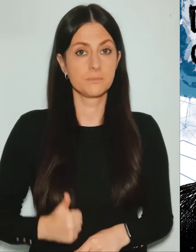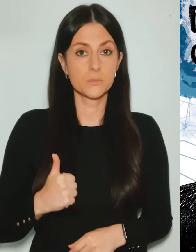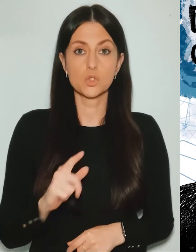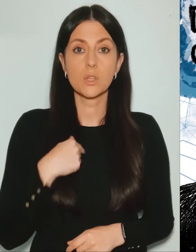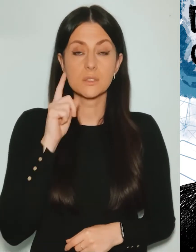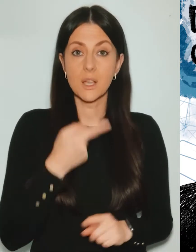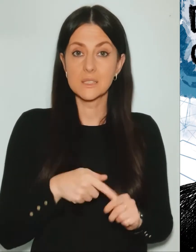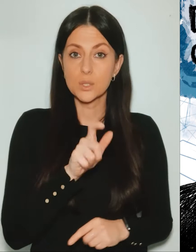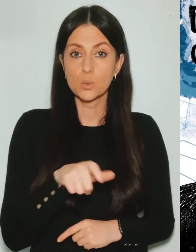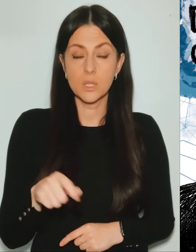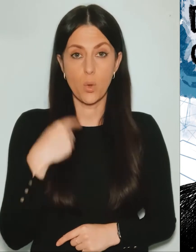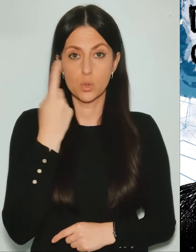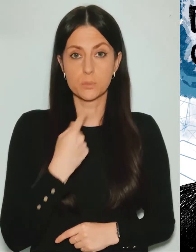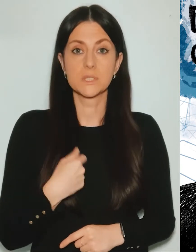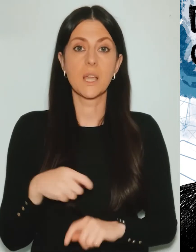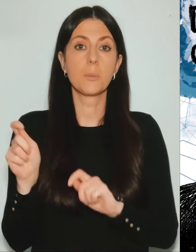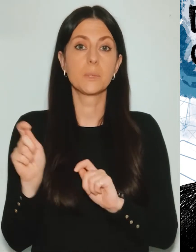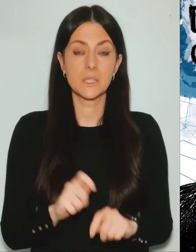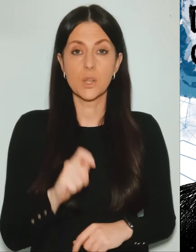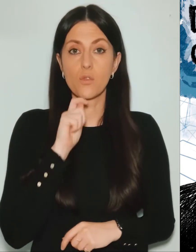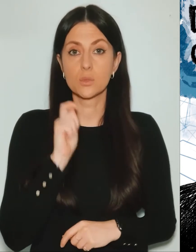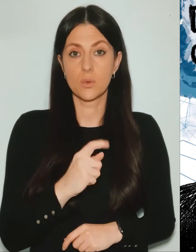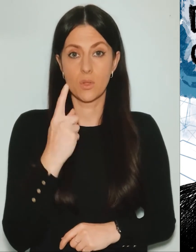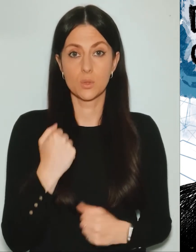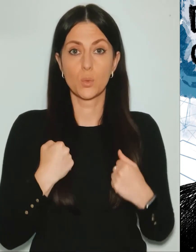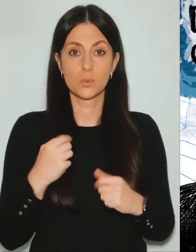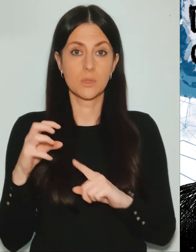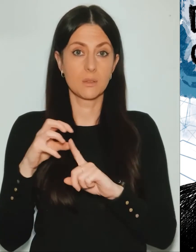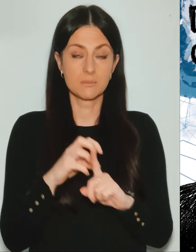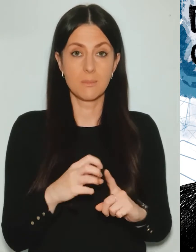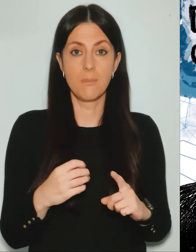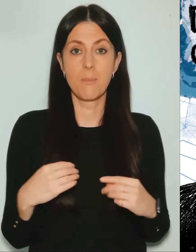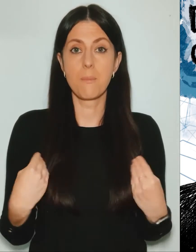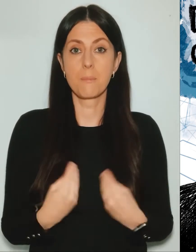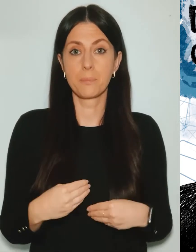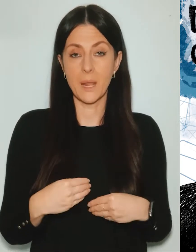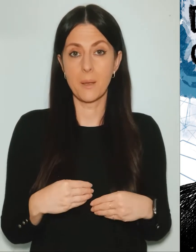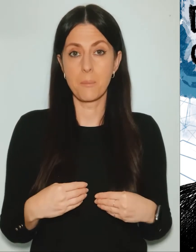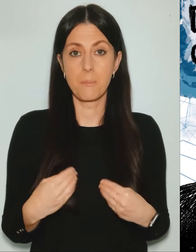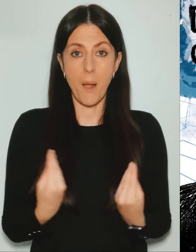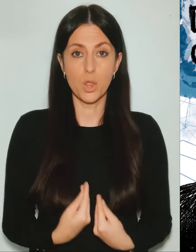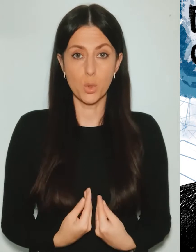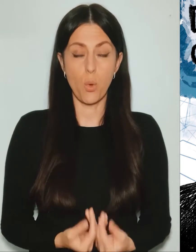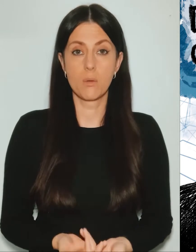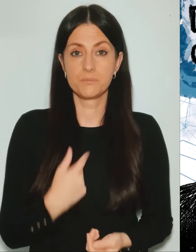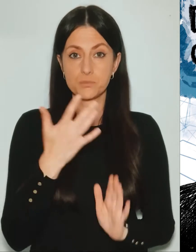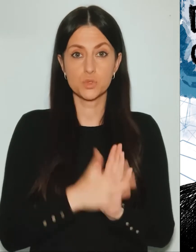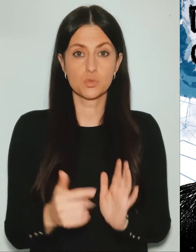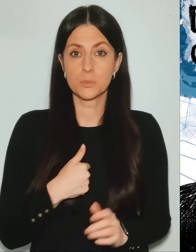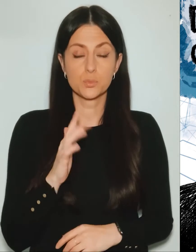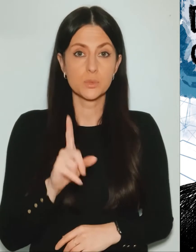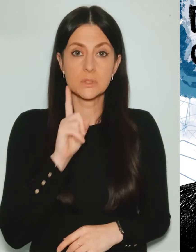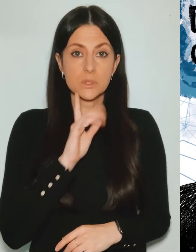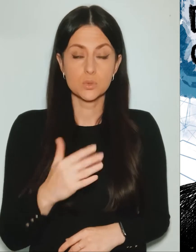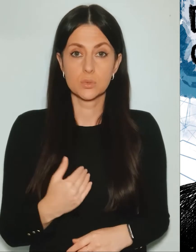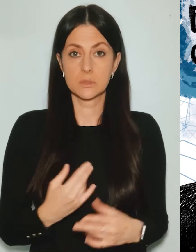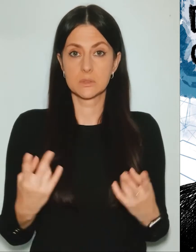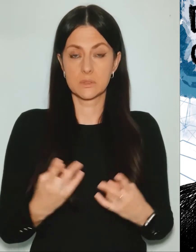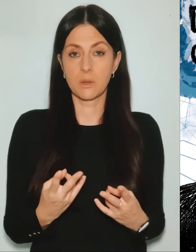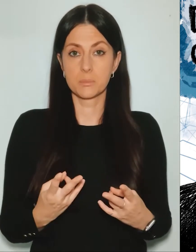I came to the country with only one backpack, in a coat, and I realized that I would be uncomfortable, I would need to change my clothes somewhere,